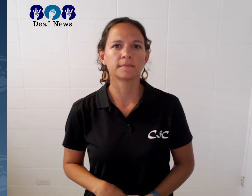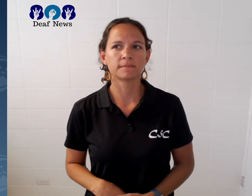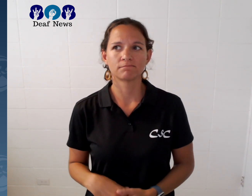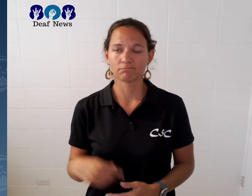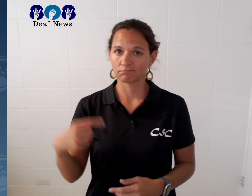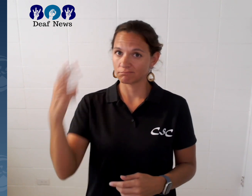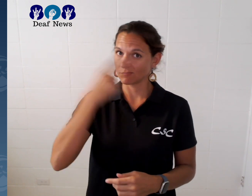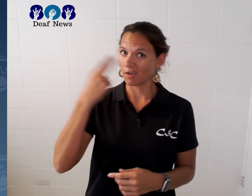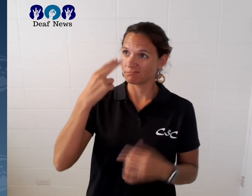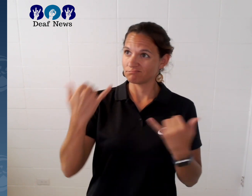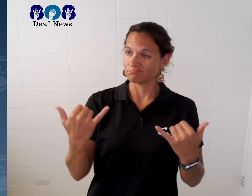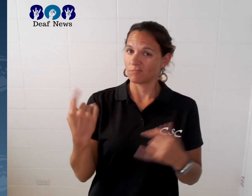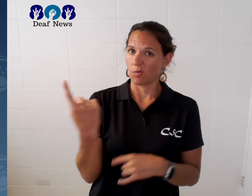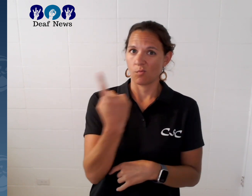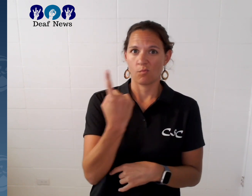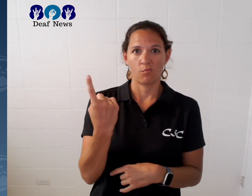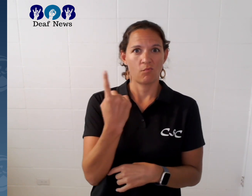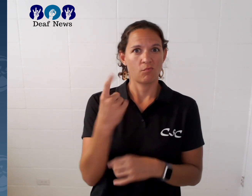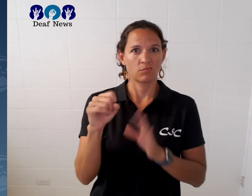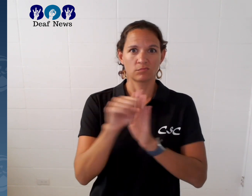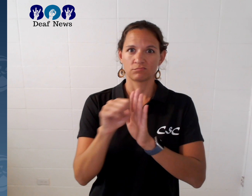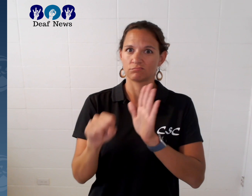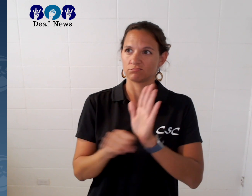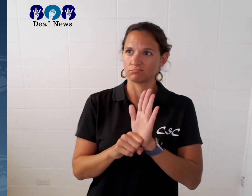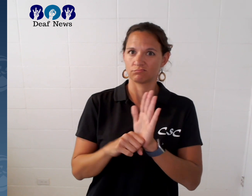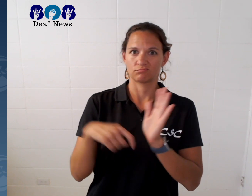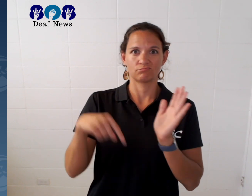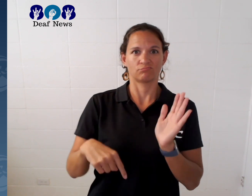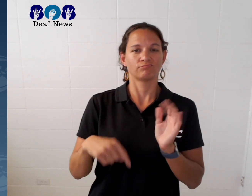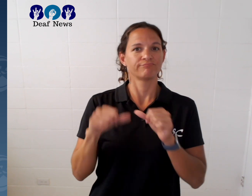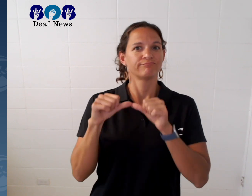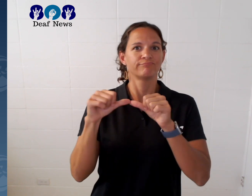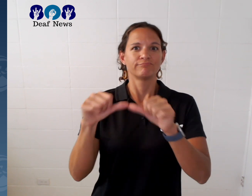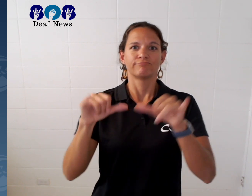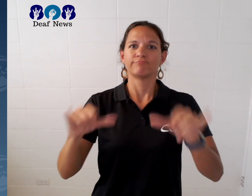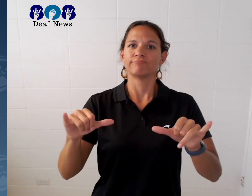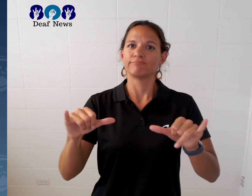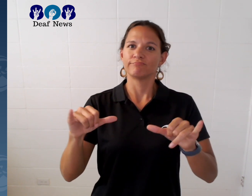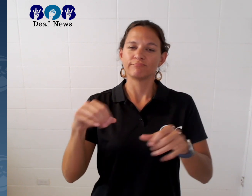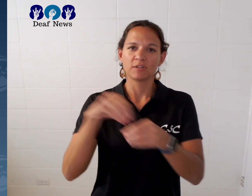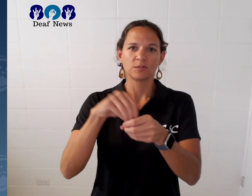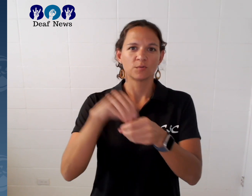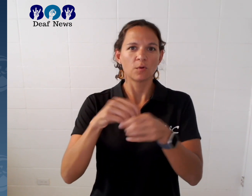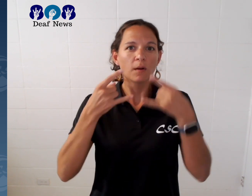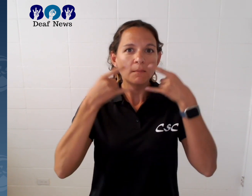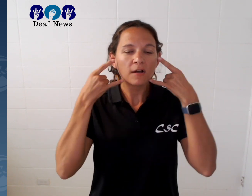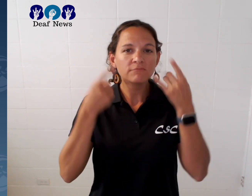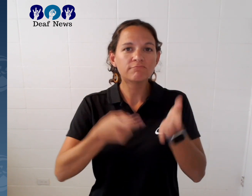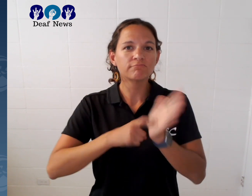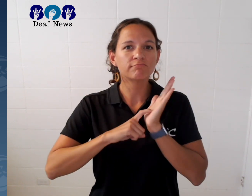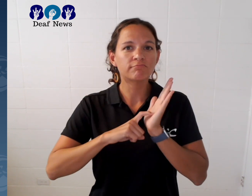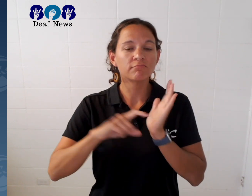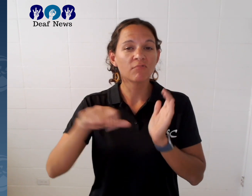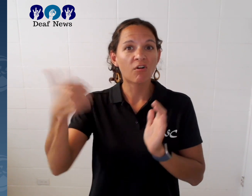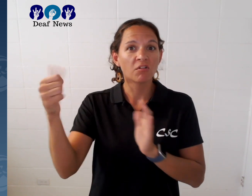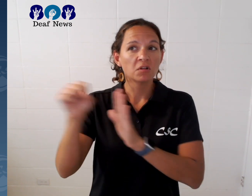The state of Hawaii is the only state in the nation that still requires wearing masks indoors.